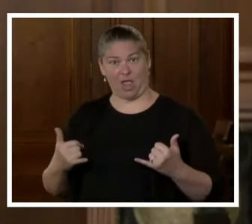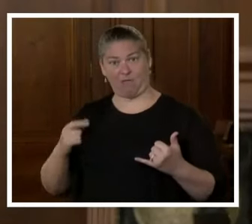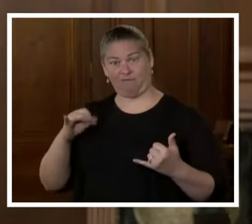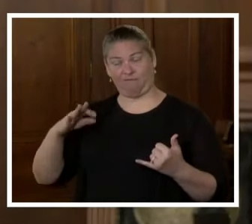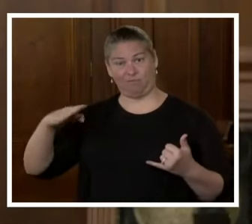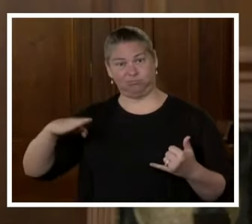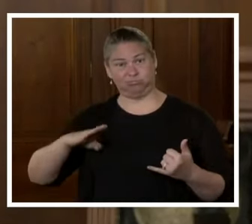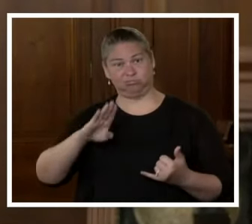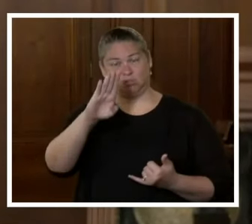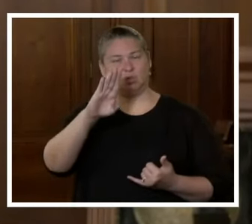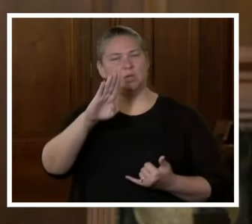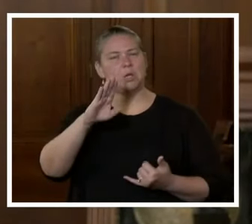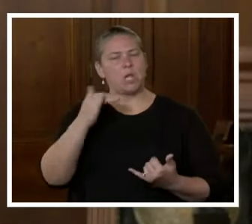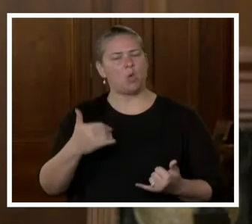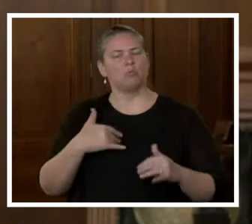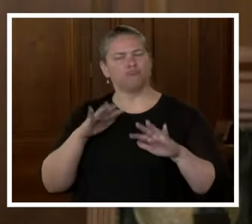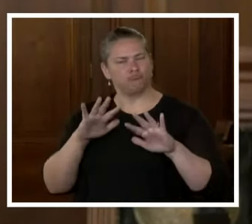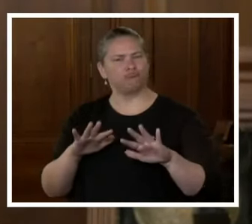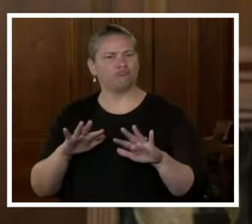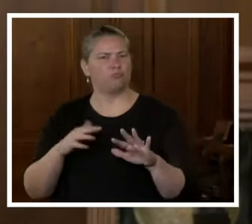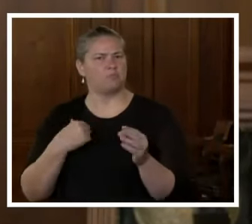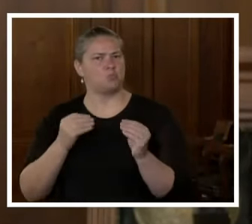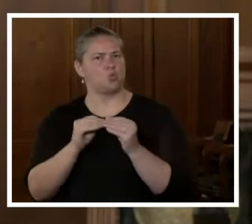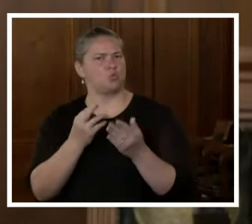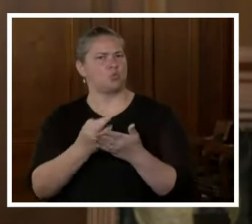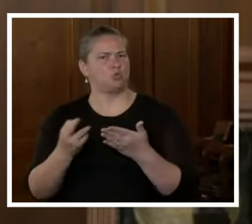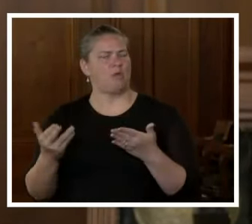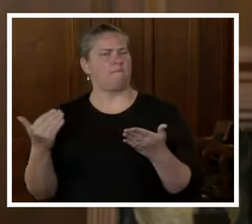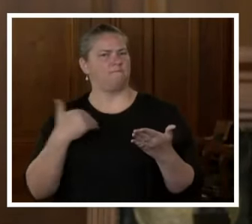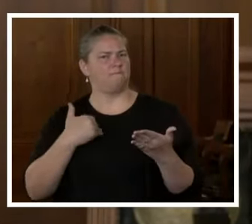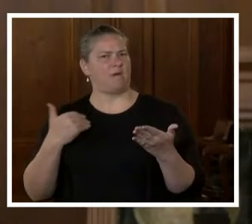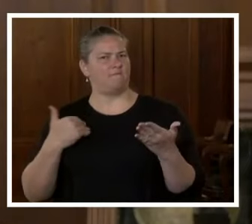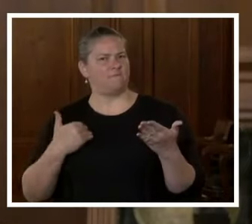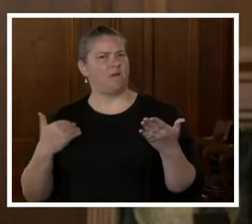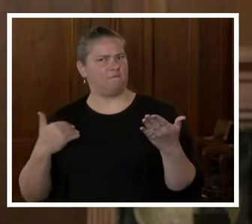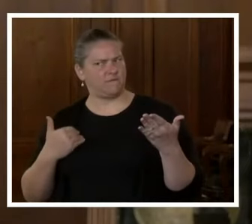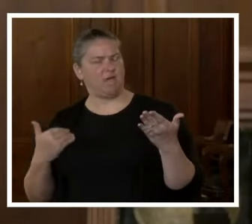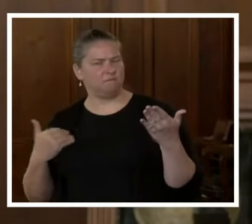THE END BASED ON THE EVENTS